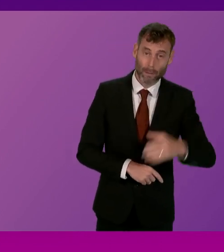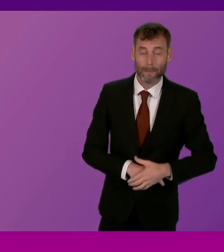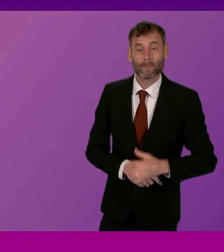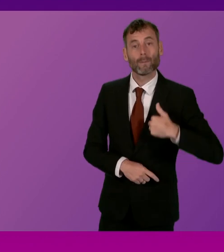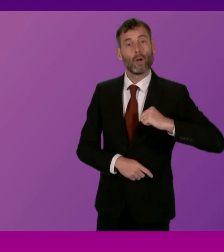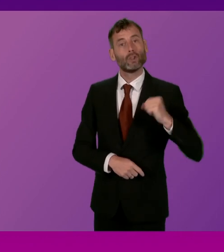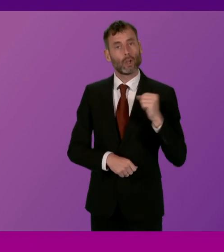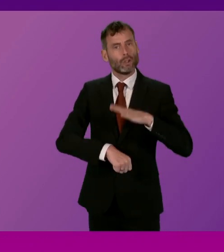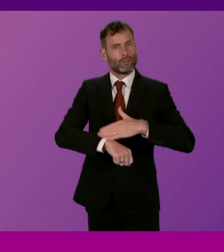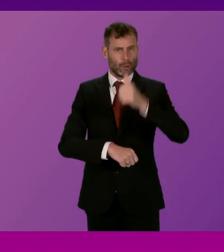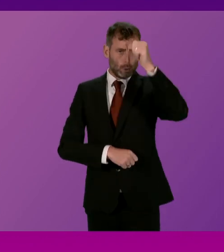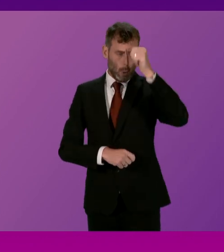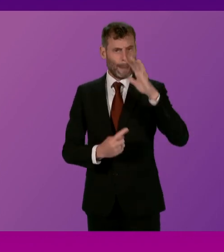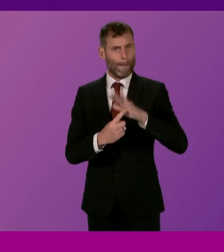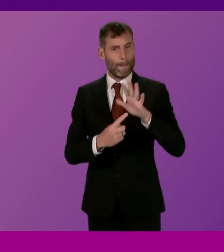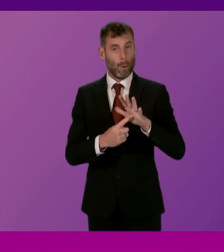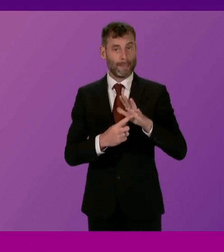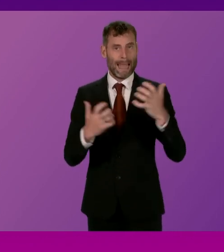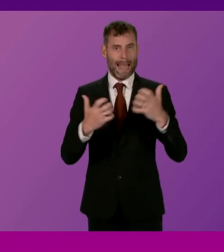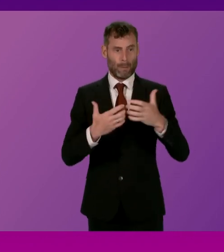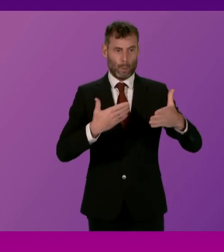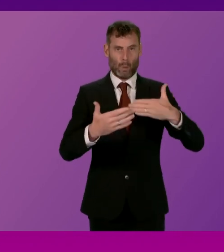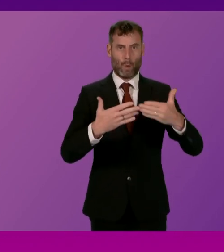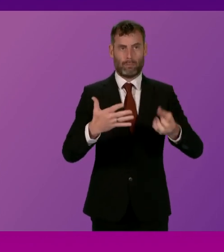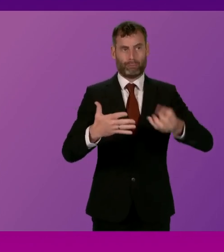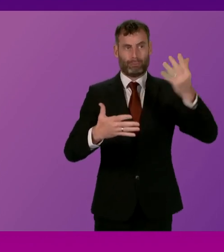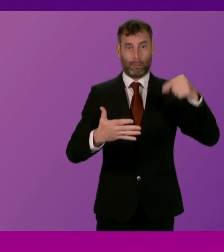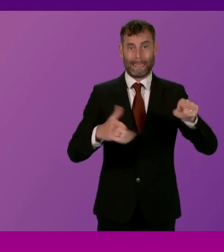In this challenge poverty week, can the First Minister confirm that the work that we do